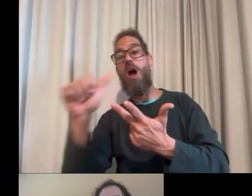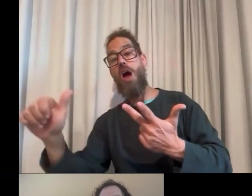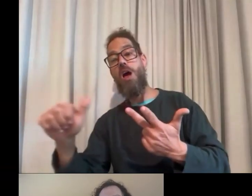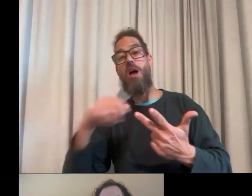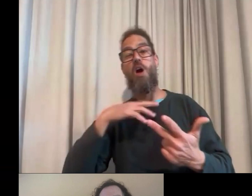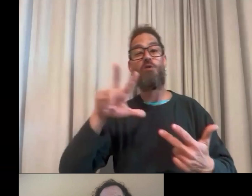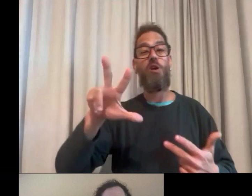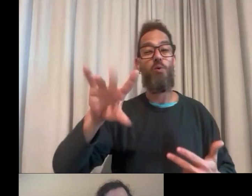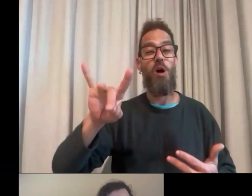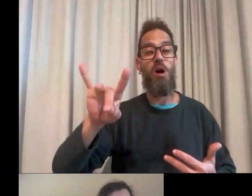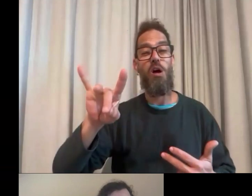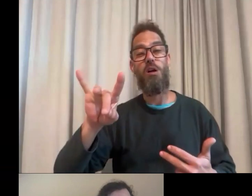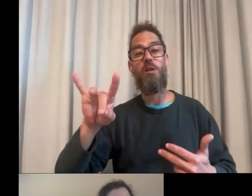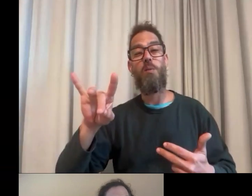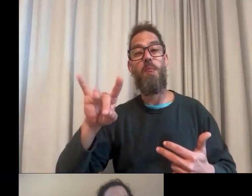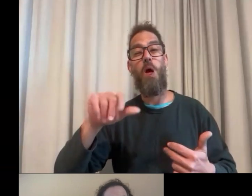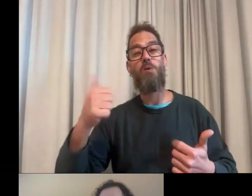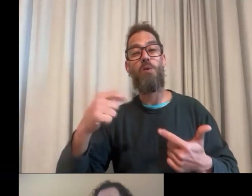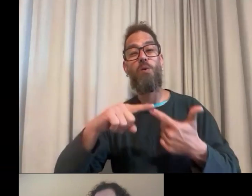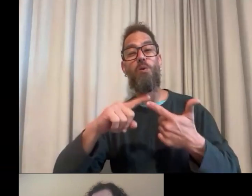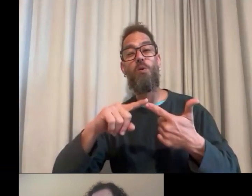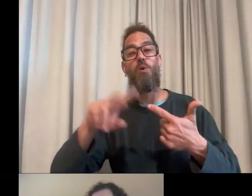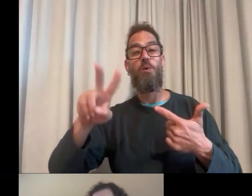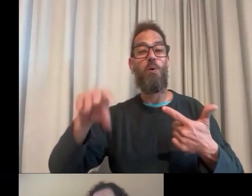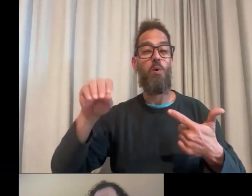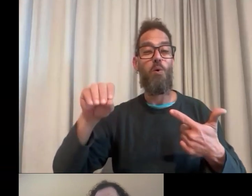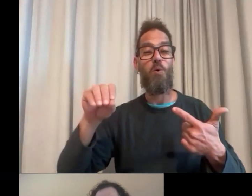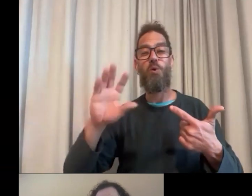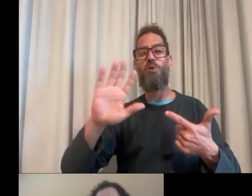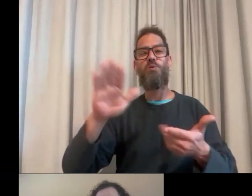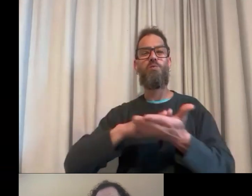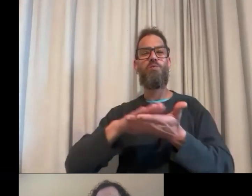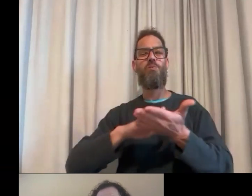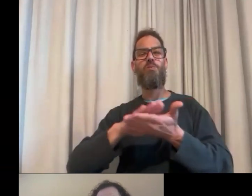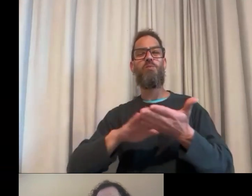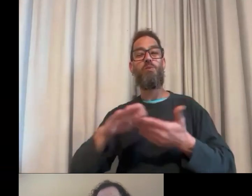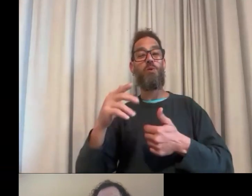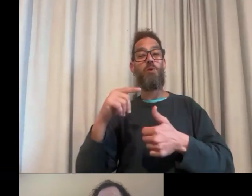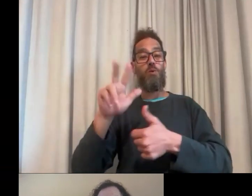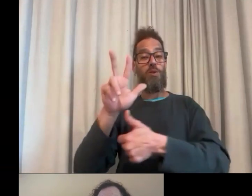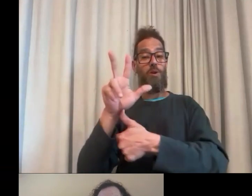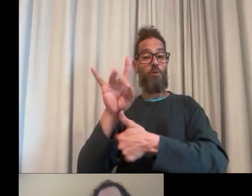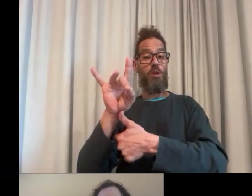There were 38 in Level A, and now there's 50 in total for 2.0--